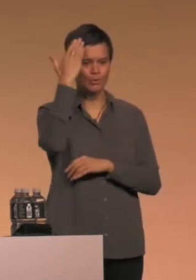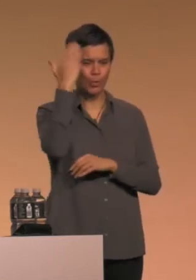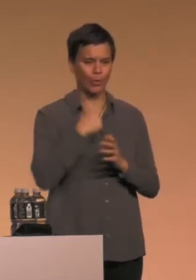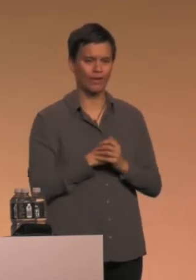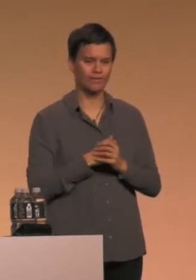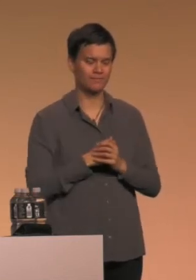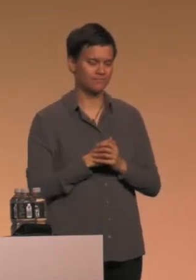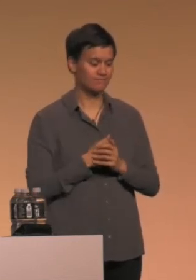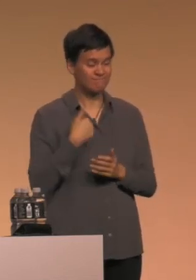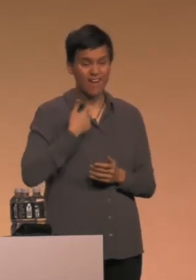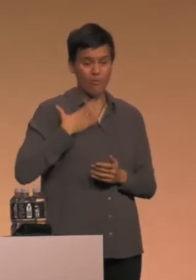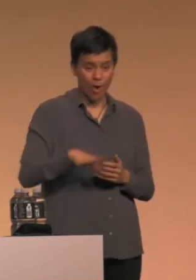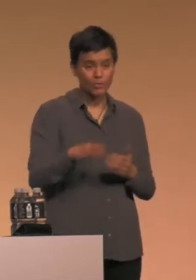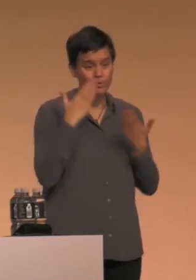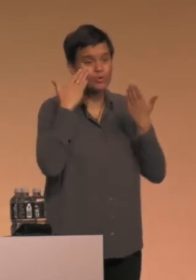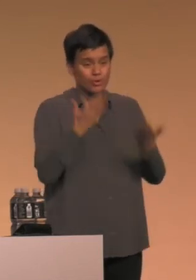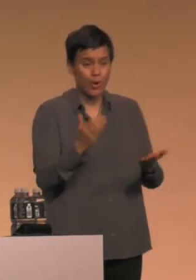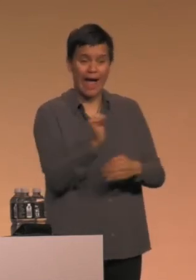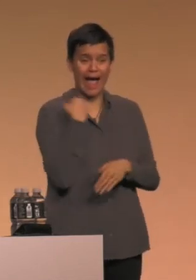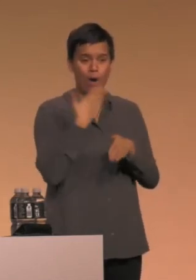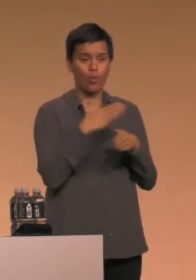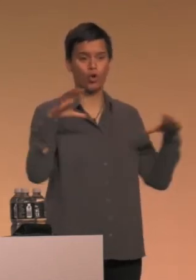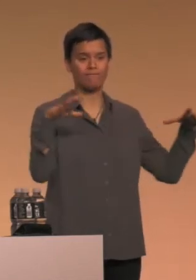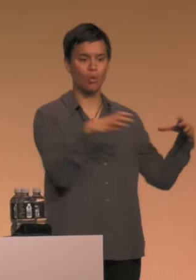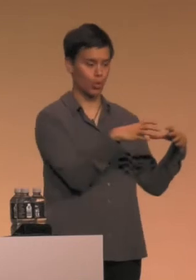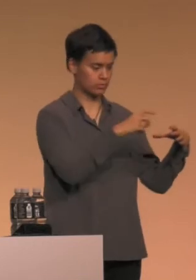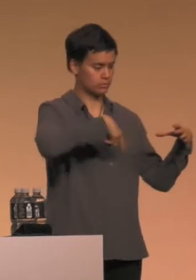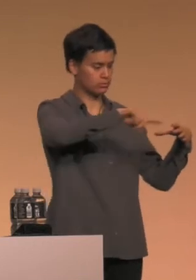here is that our workforce is made up of a number of groups.